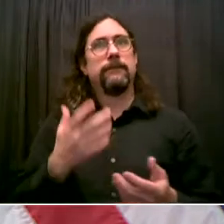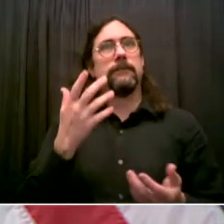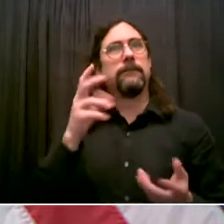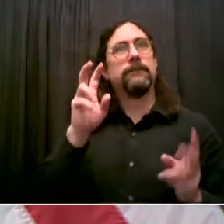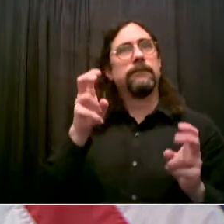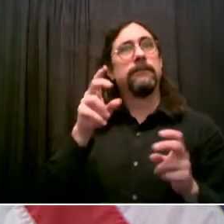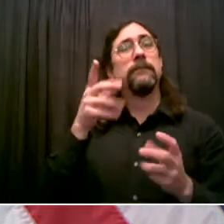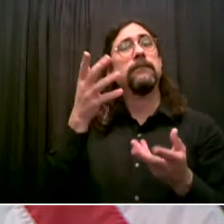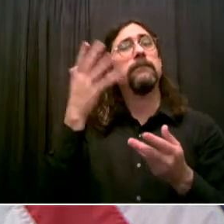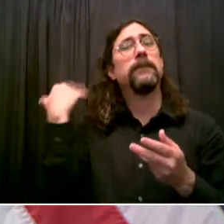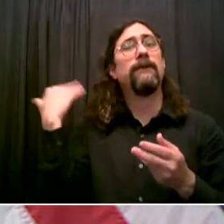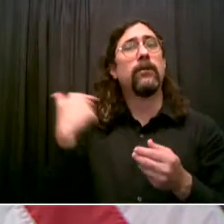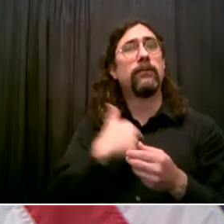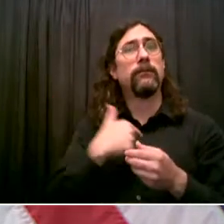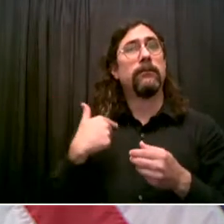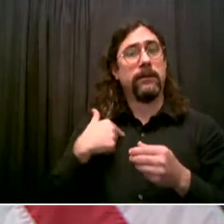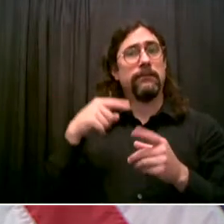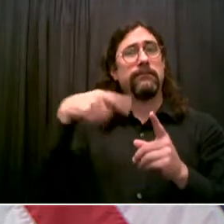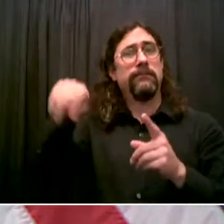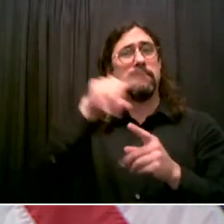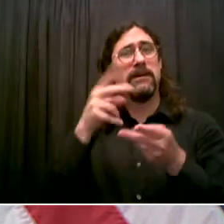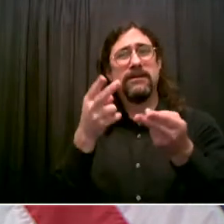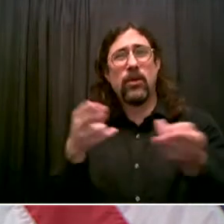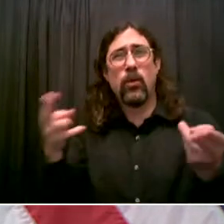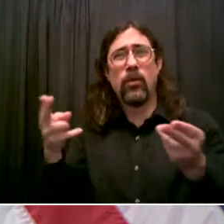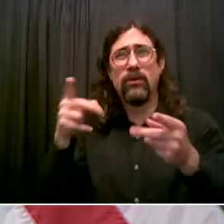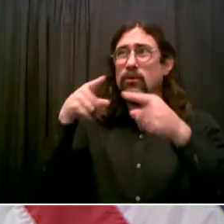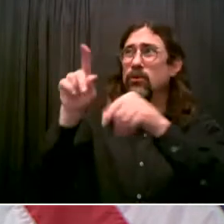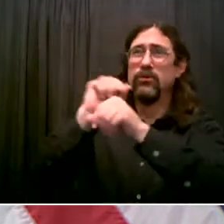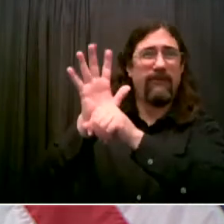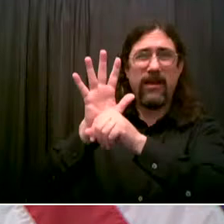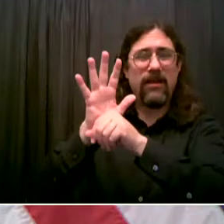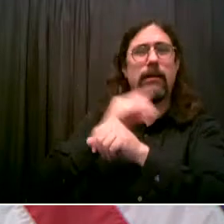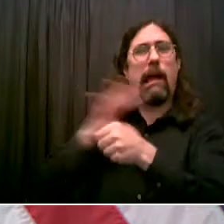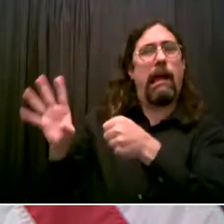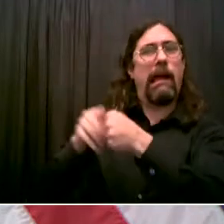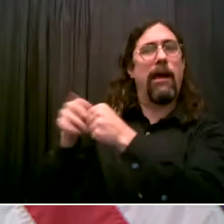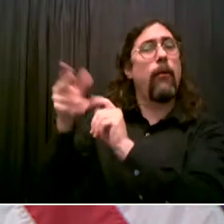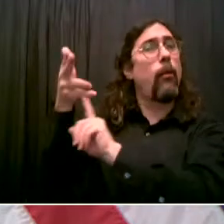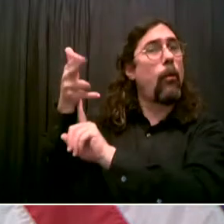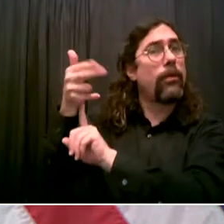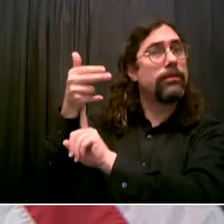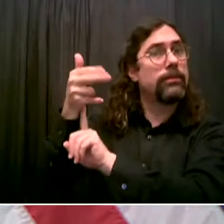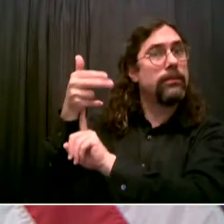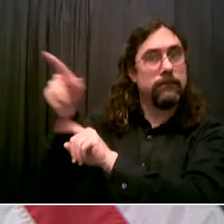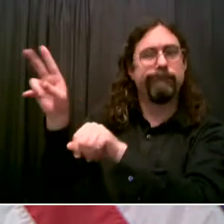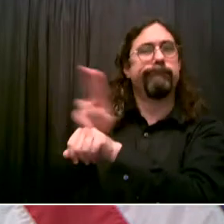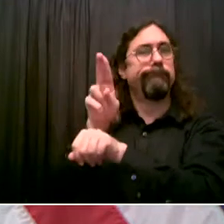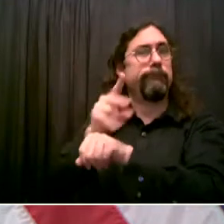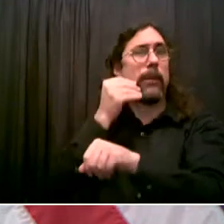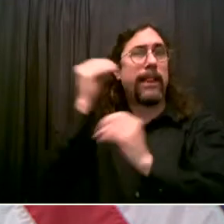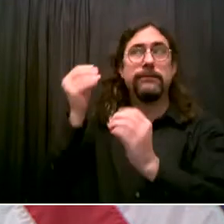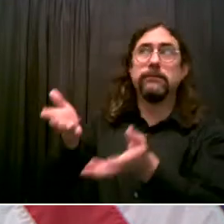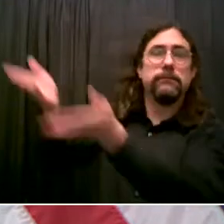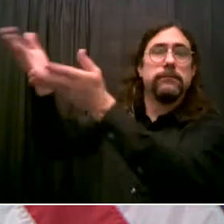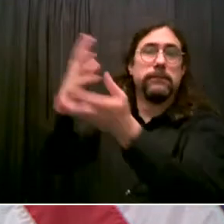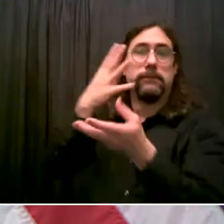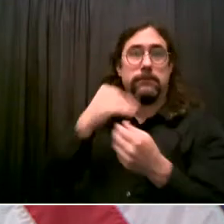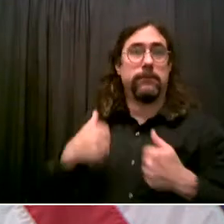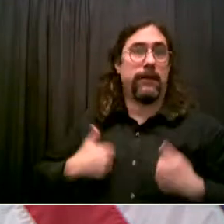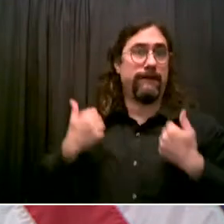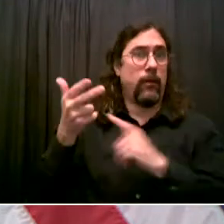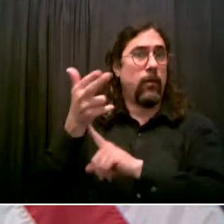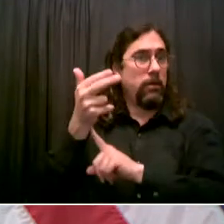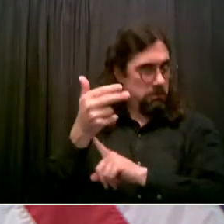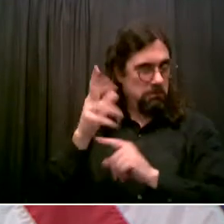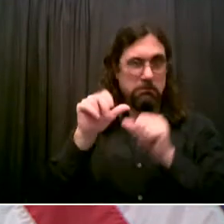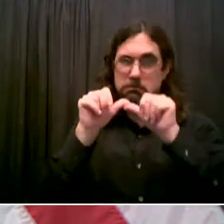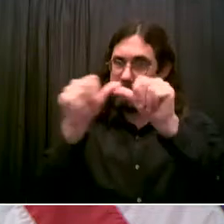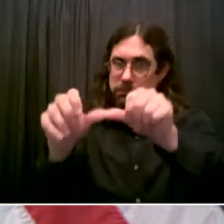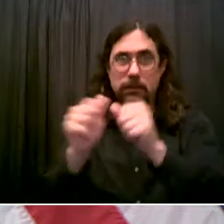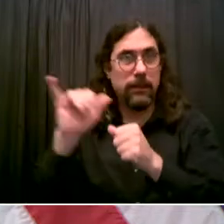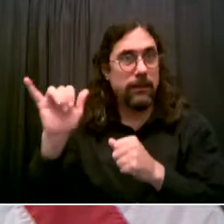DURING THE PANDEMIC.